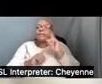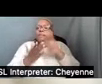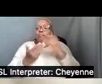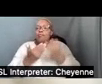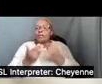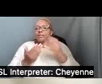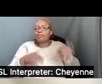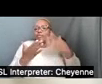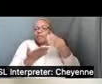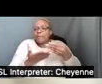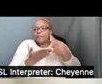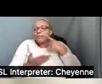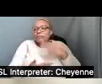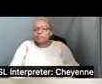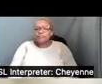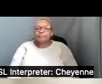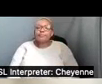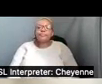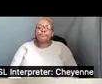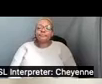And I think that is it for slide.